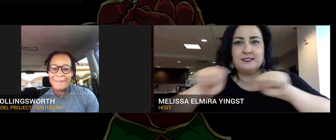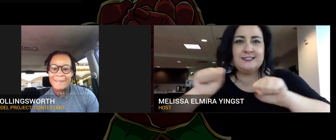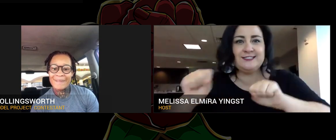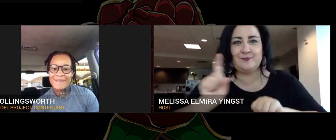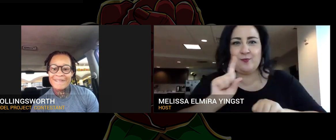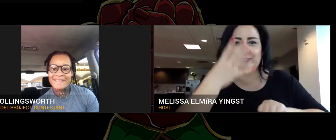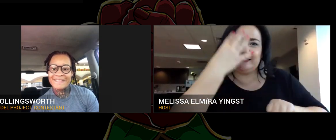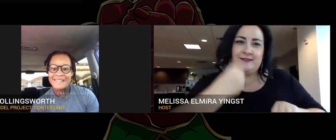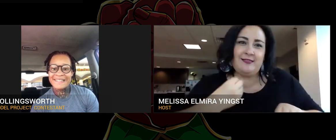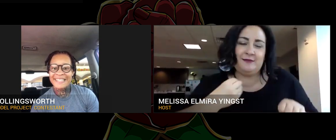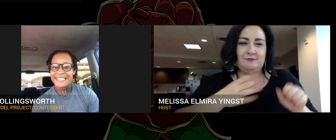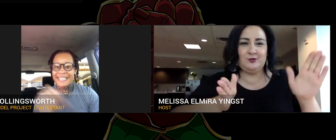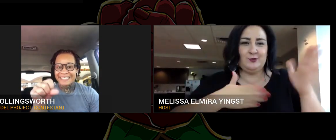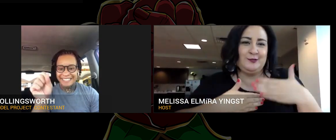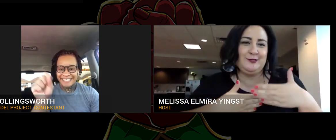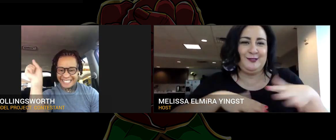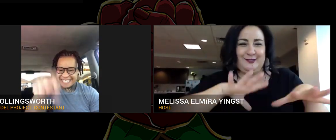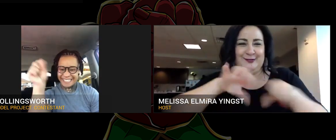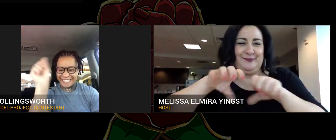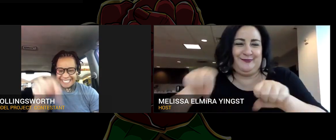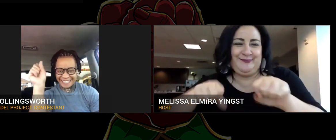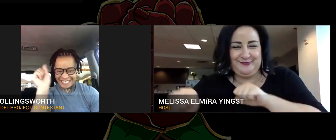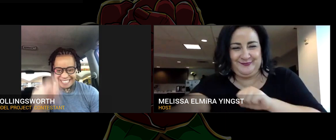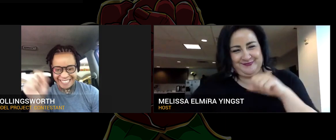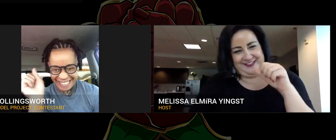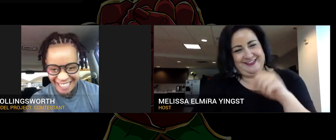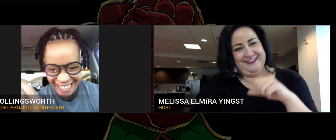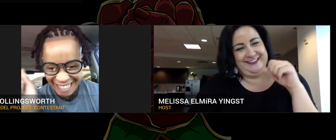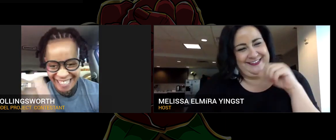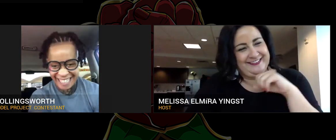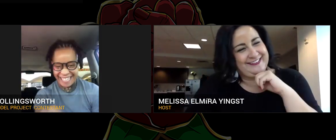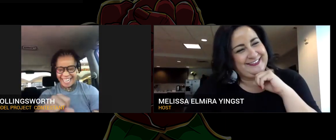Taking a spot where to sleep in the rooms- Yes!